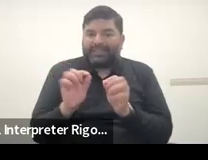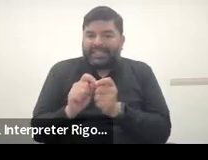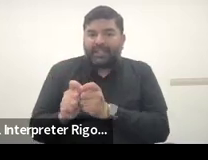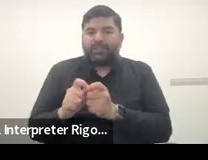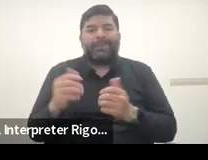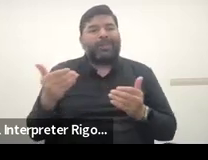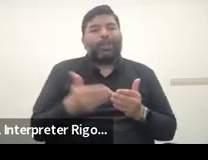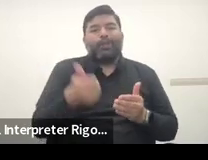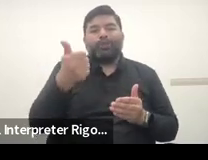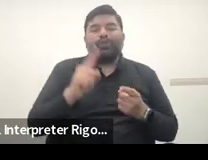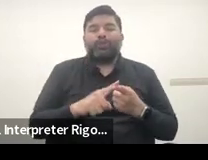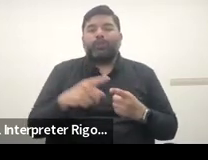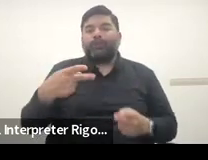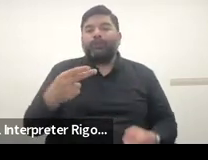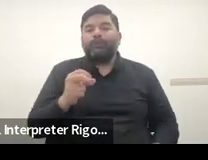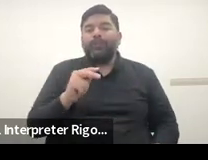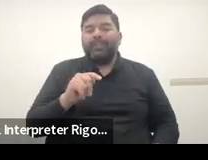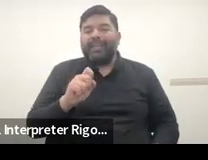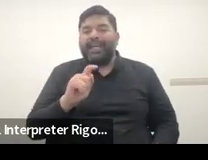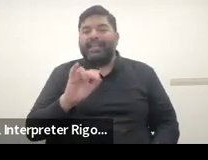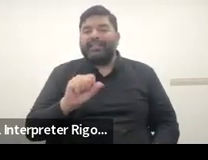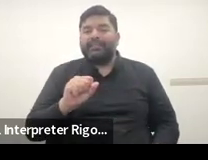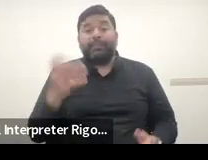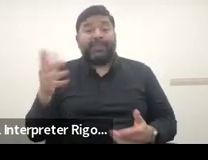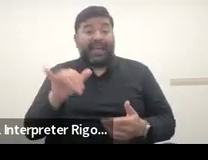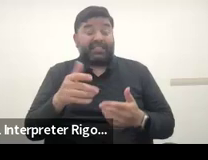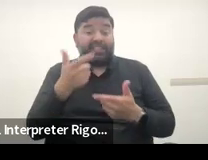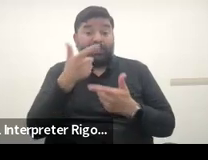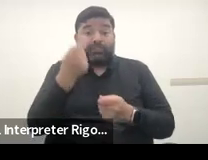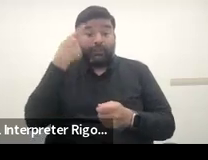perhaps that's interesting for the sake of measuring accent or you know these different